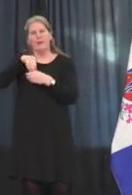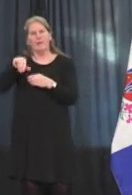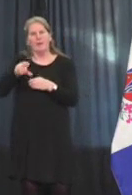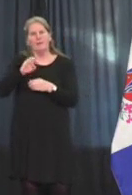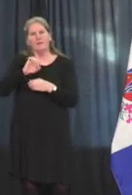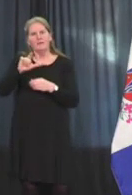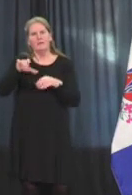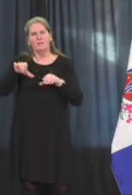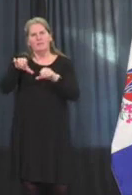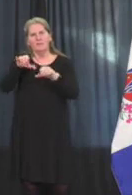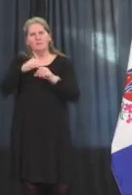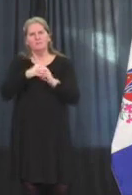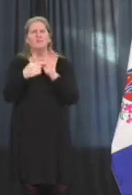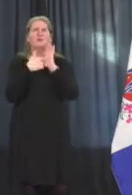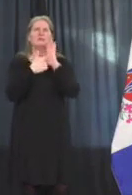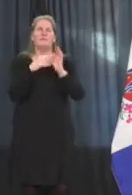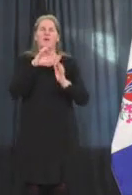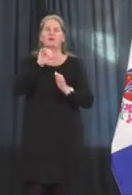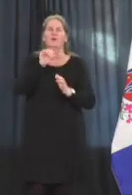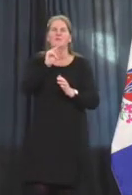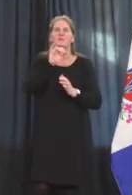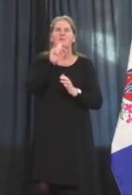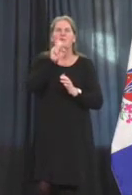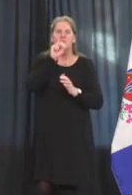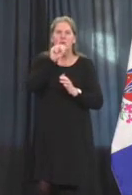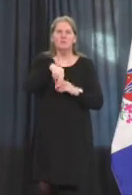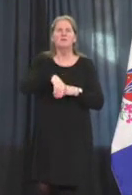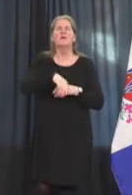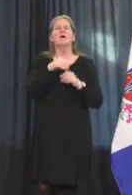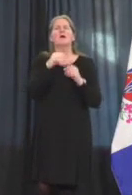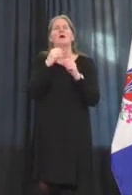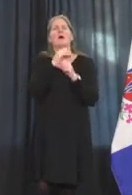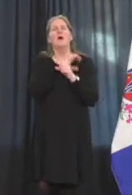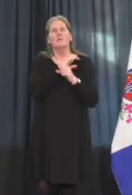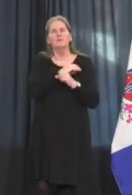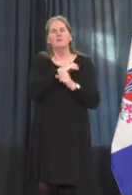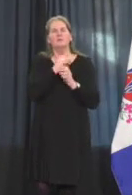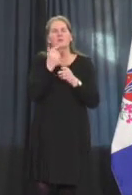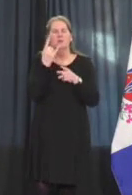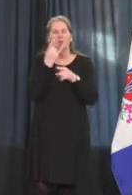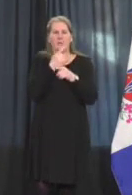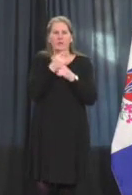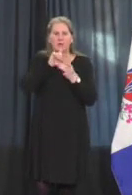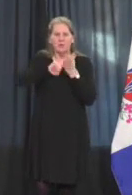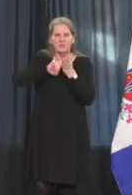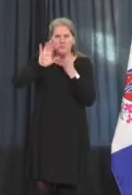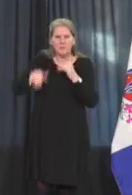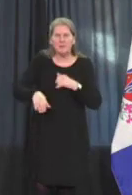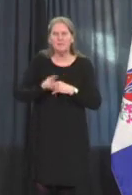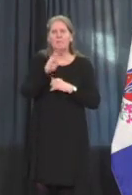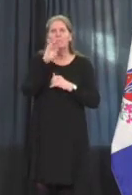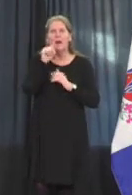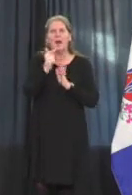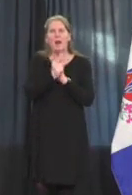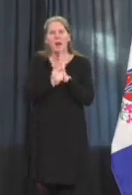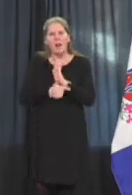CONSERVATION OFFICERS, SHERIFFS, LIQUOR INSPECTORS, BYLAW OFFICERS, FIRST NATIONS LAND